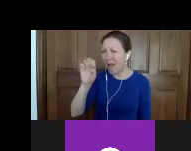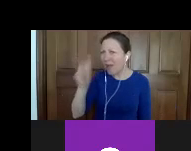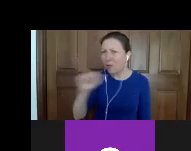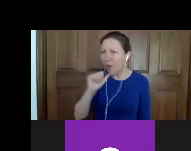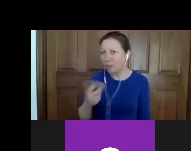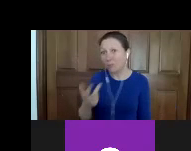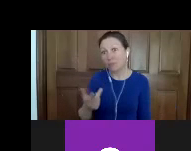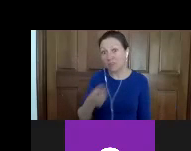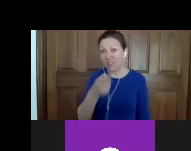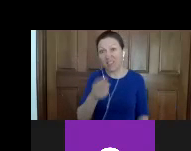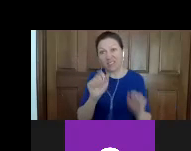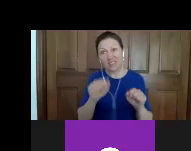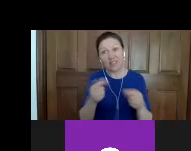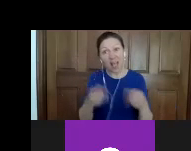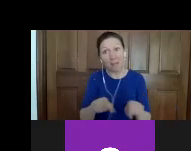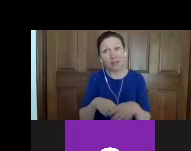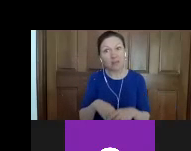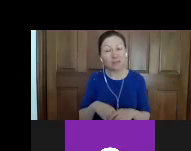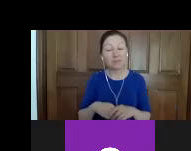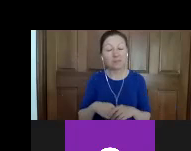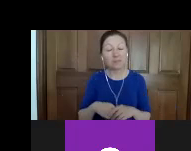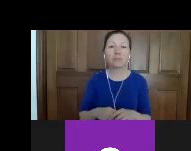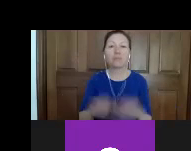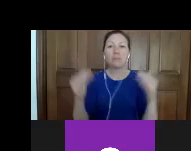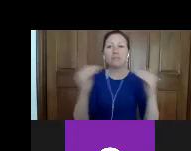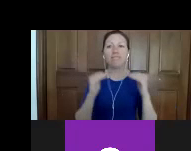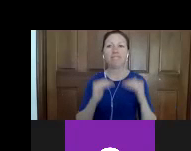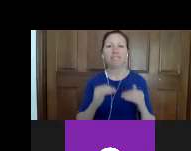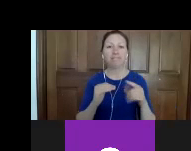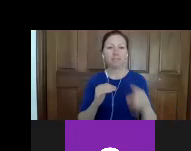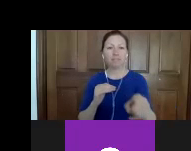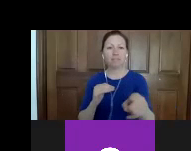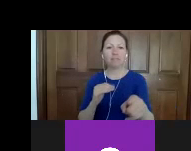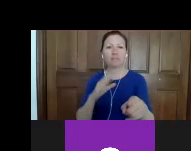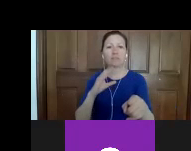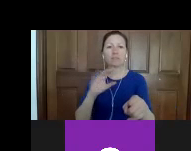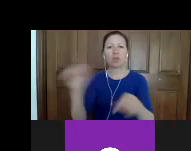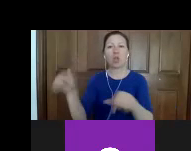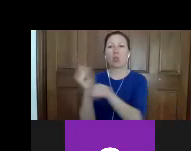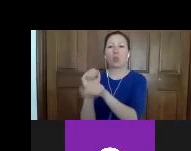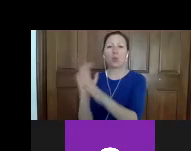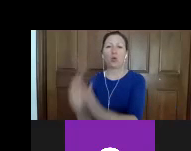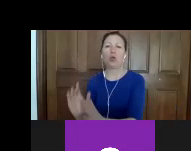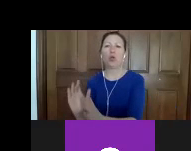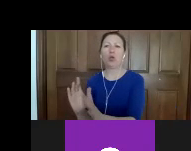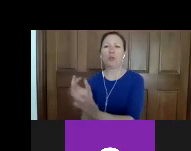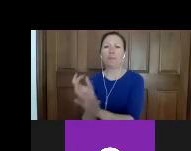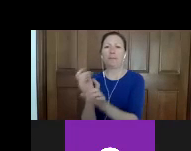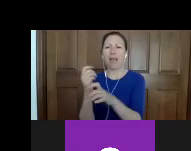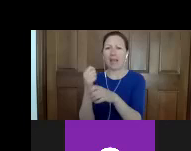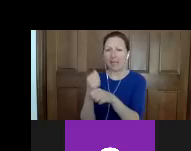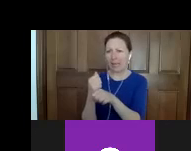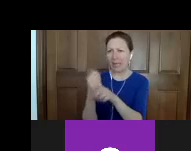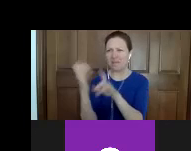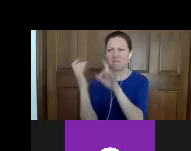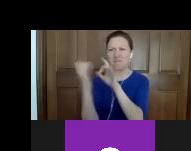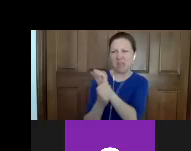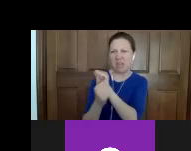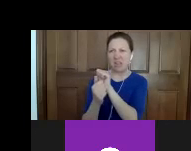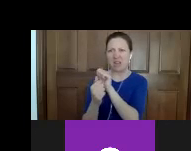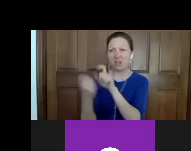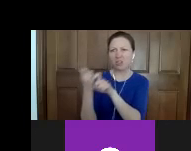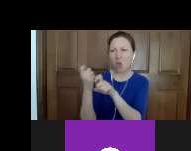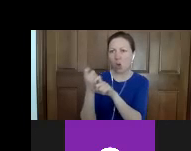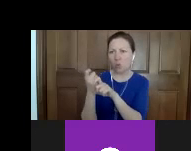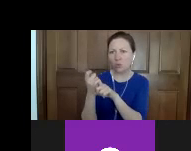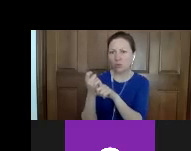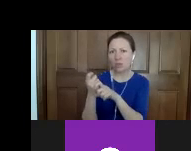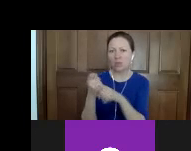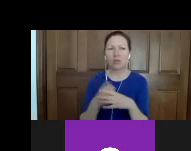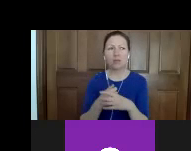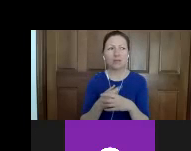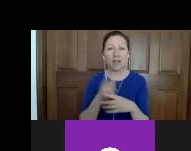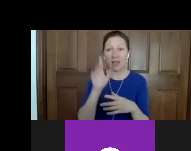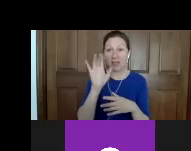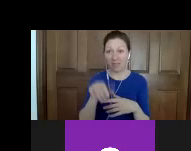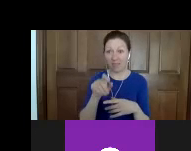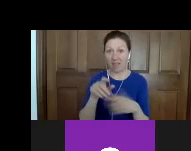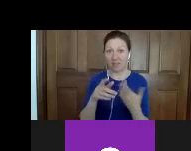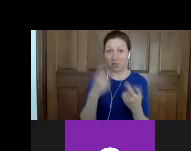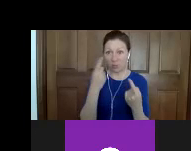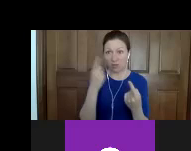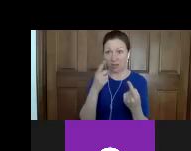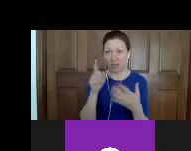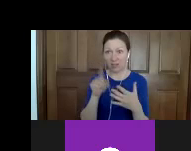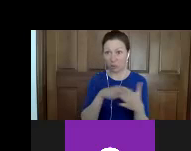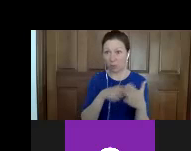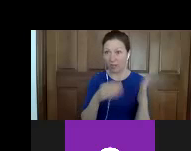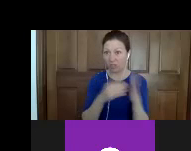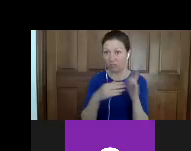Last question. A coworker's making mean spirited jokes at your expense. Is this discrimination?